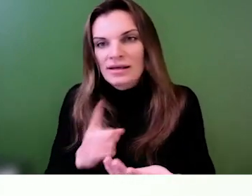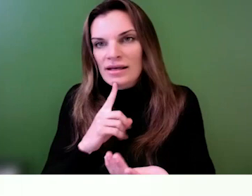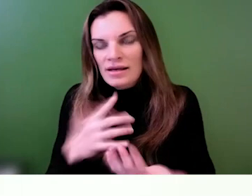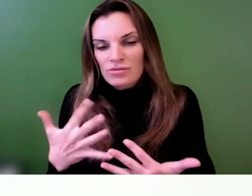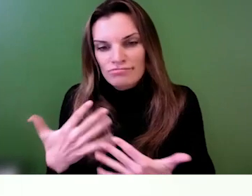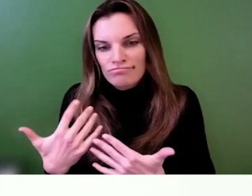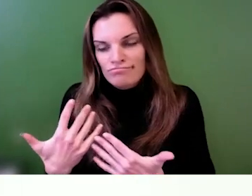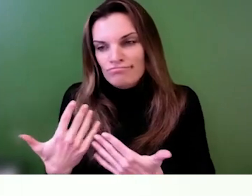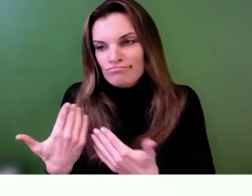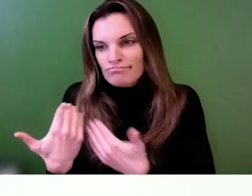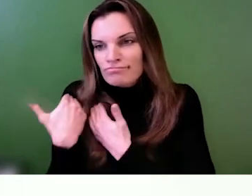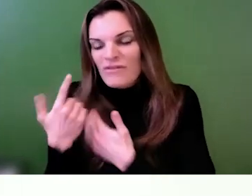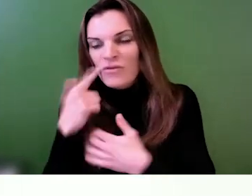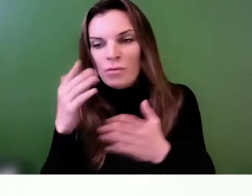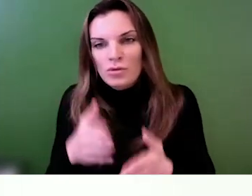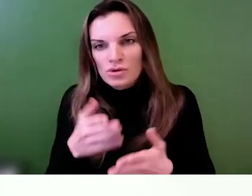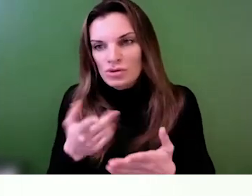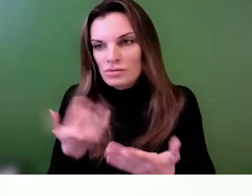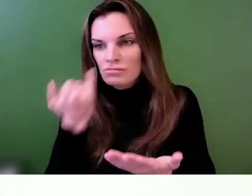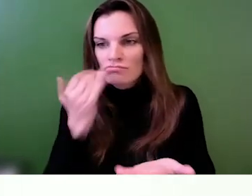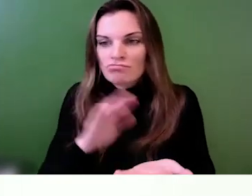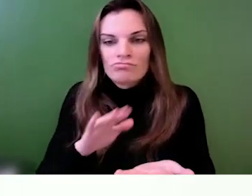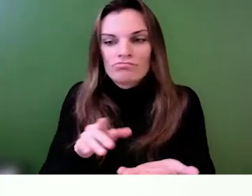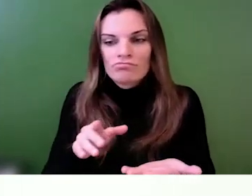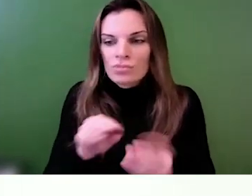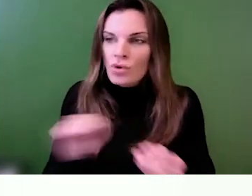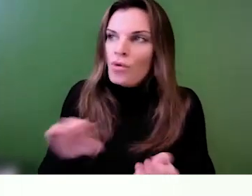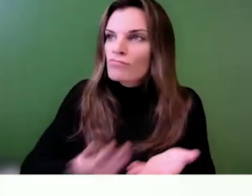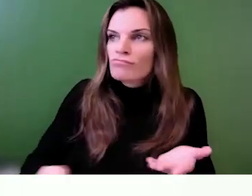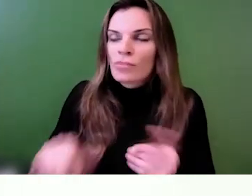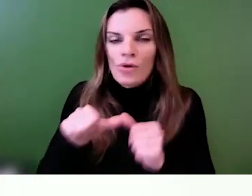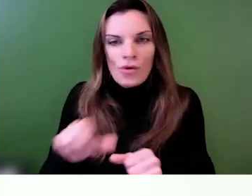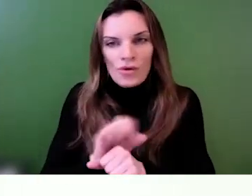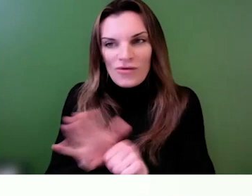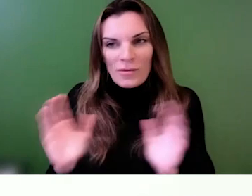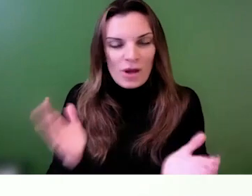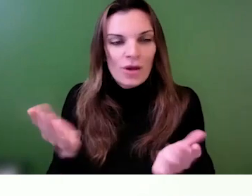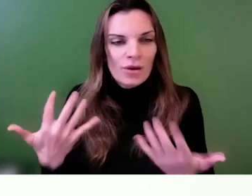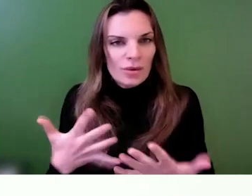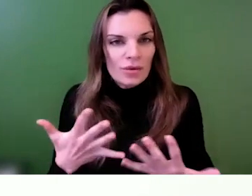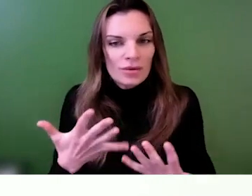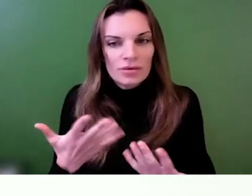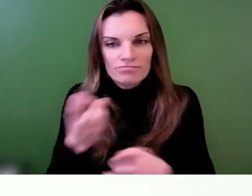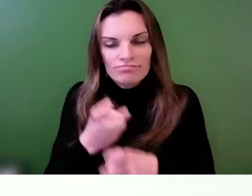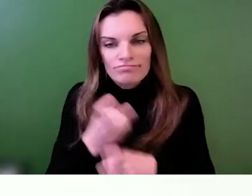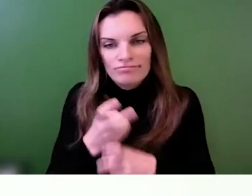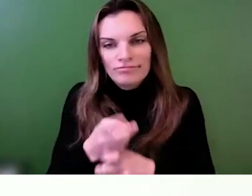might typically be for a person who does not have long COVID. So to take that in two parts in applying for disability